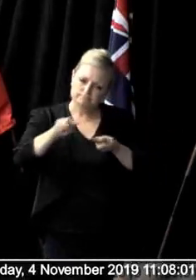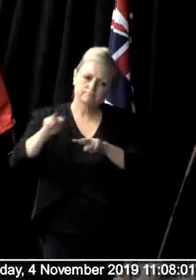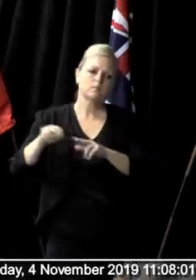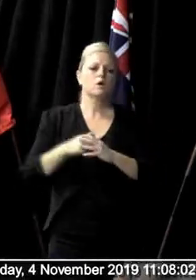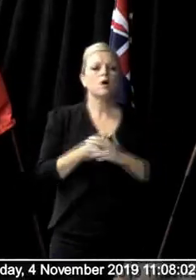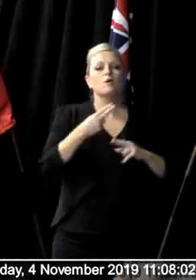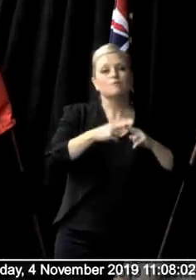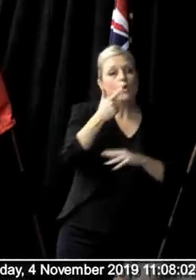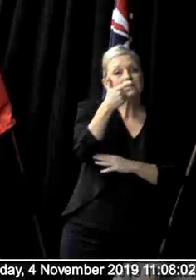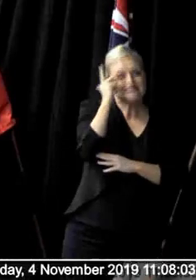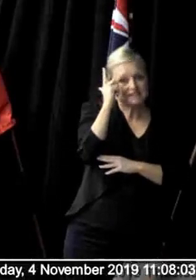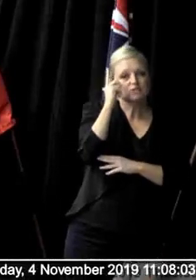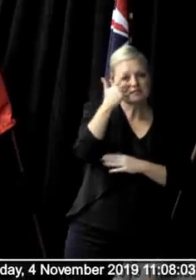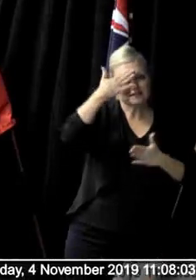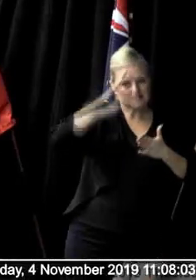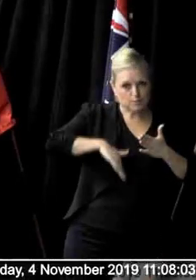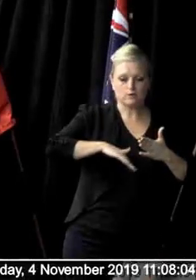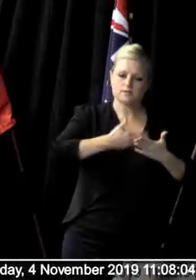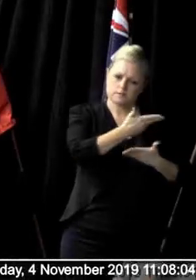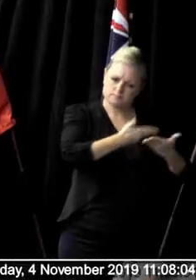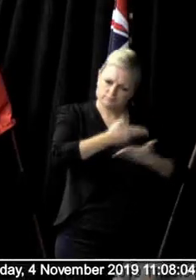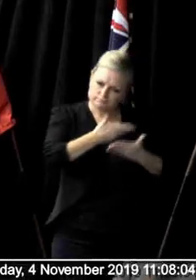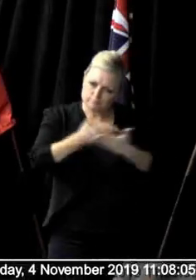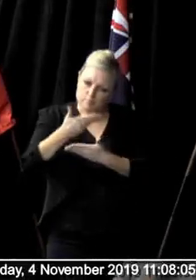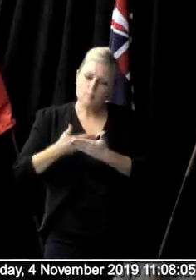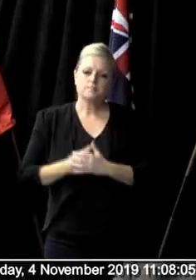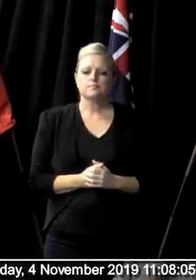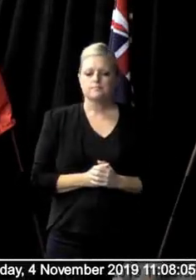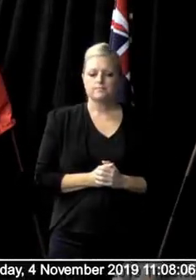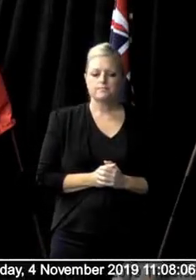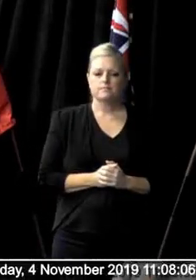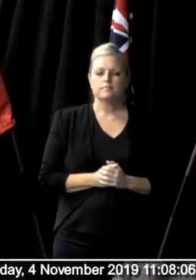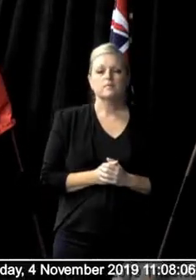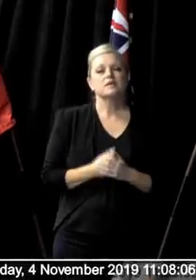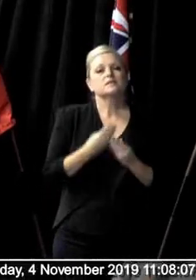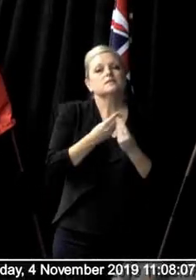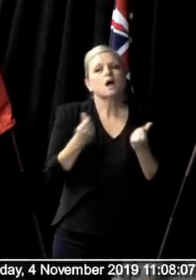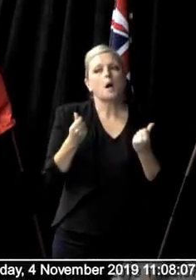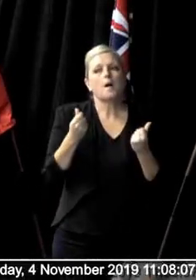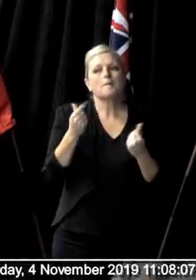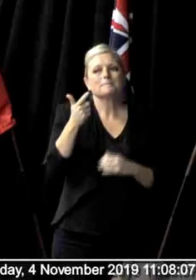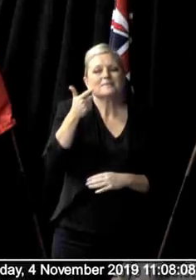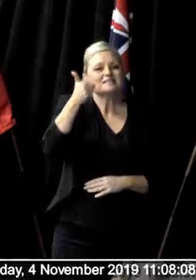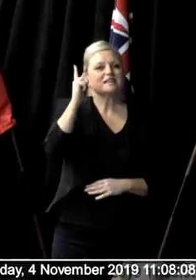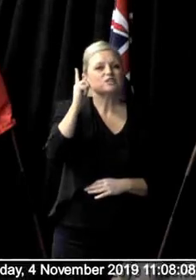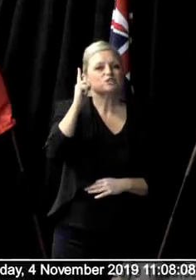are teachers is that some do not – are not or do not feel supported